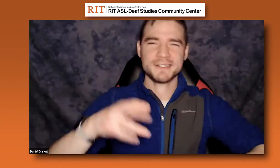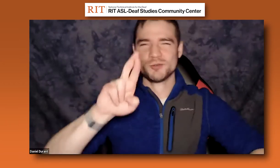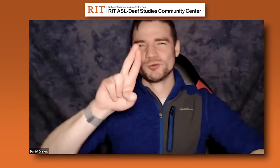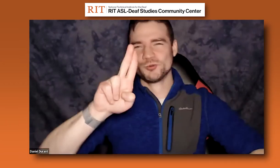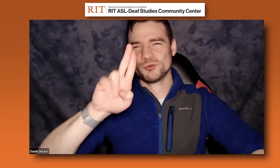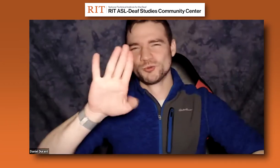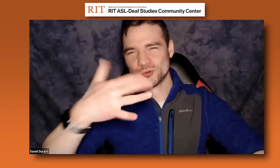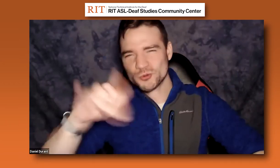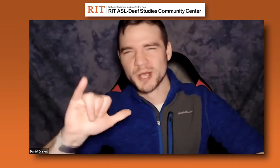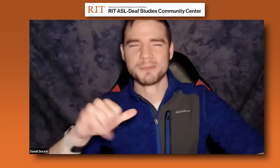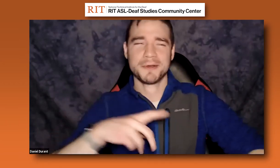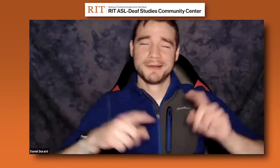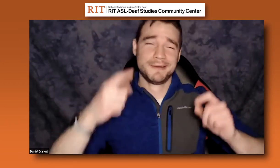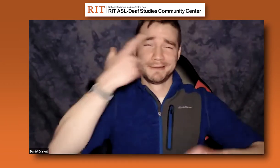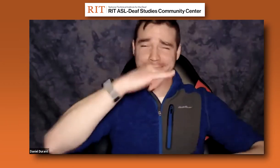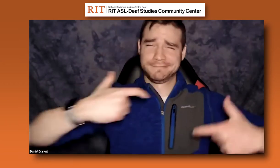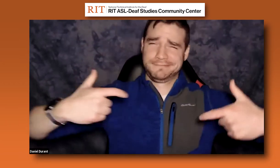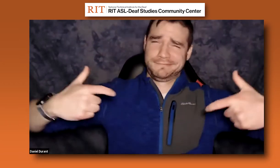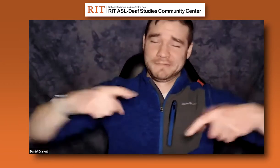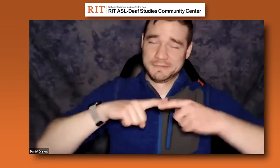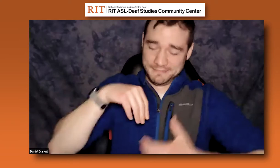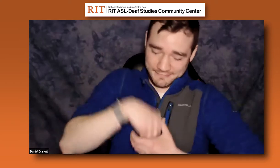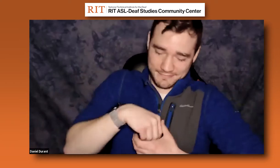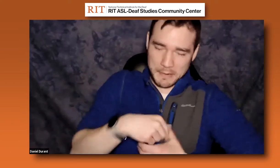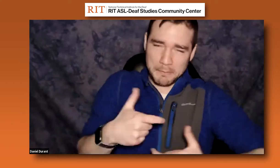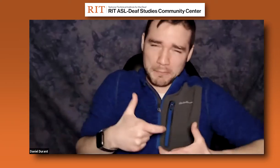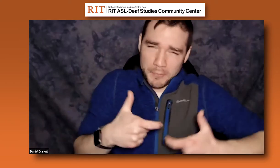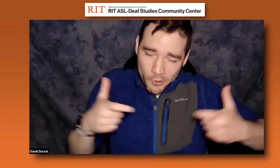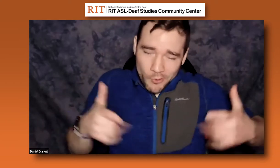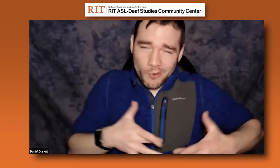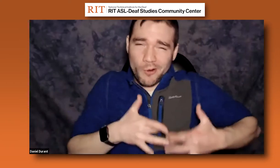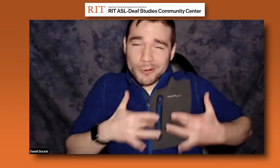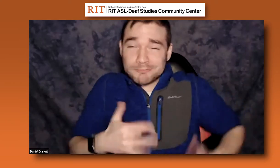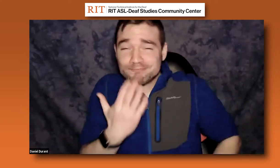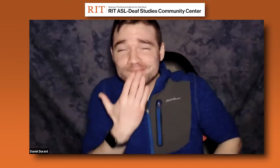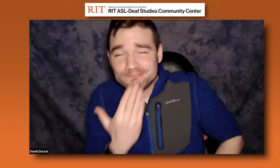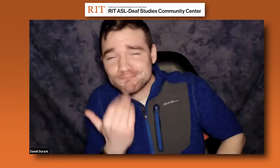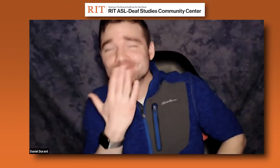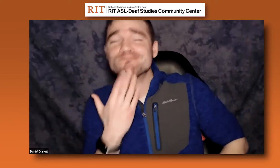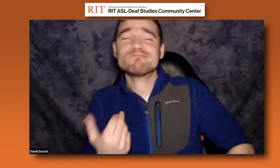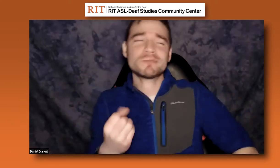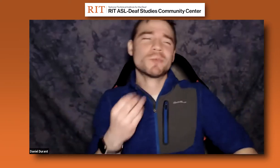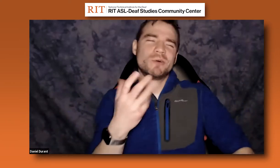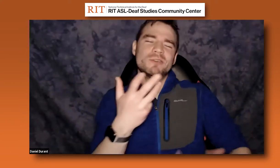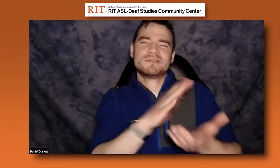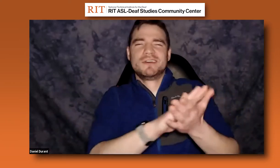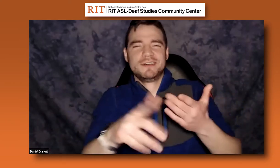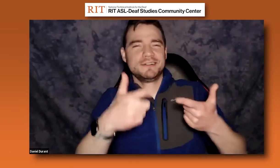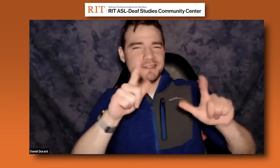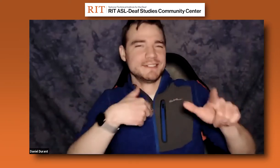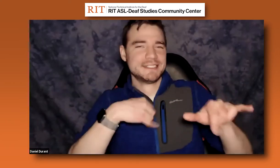a big football and rugby player, but a very big heart and a very kind person,